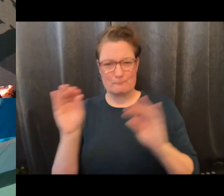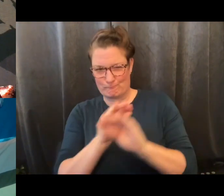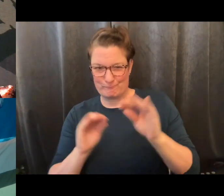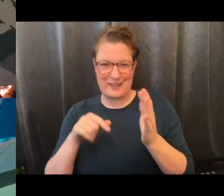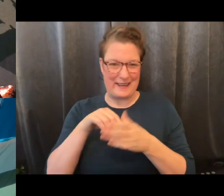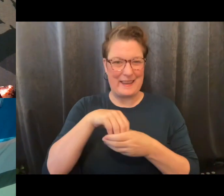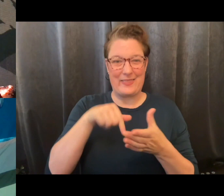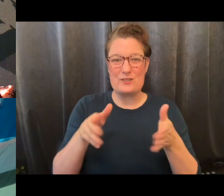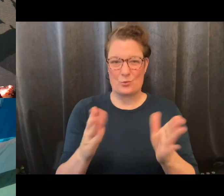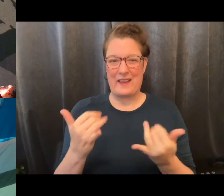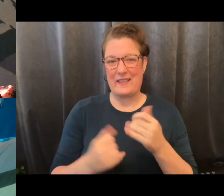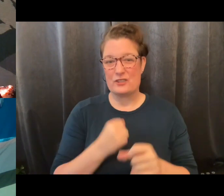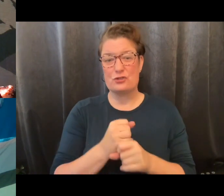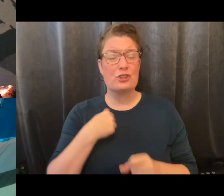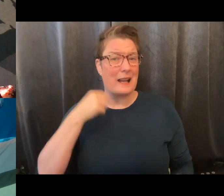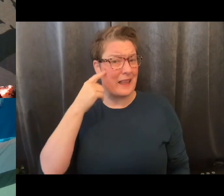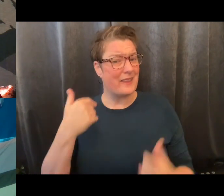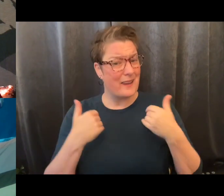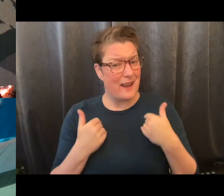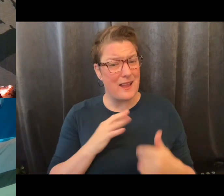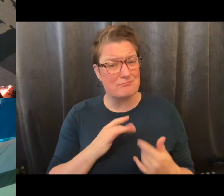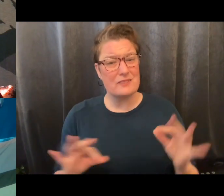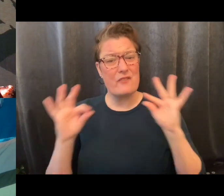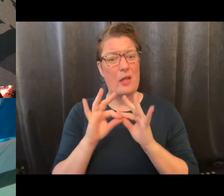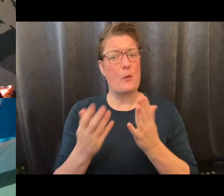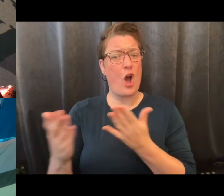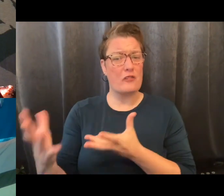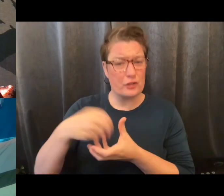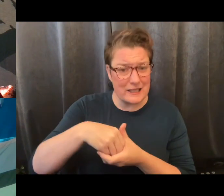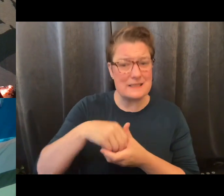And I think it has some really valuable offerings and it's been really nice